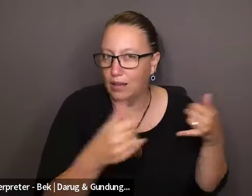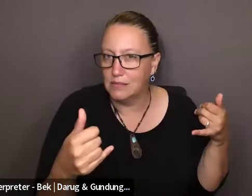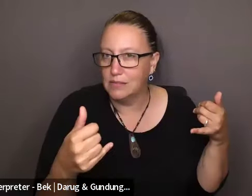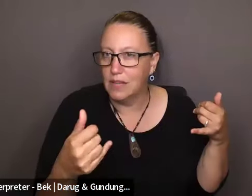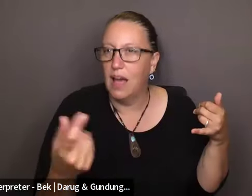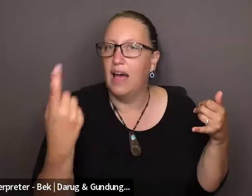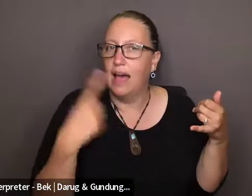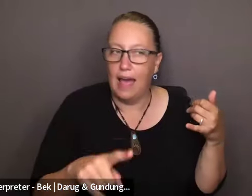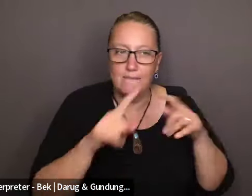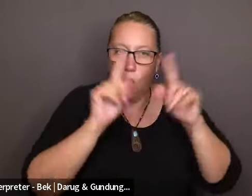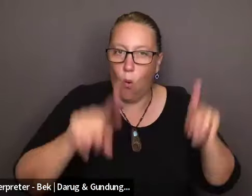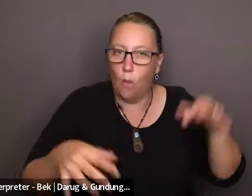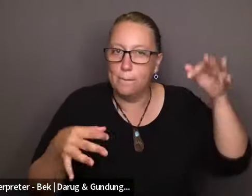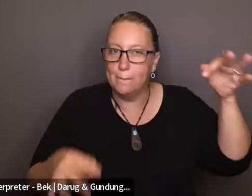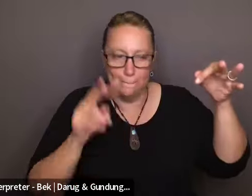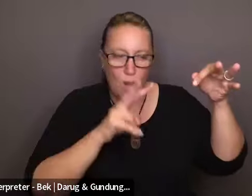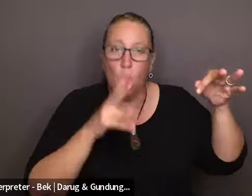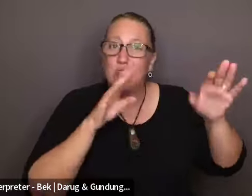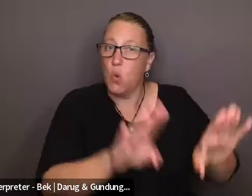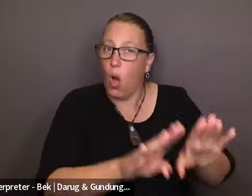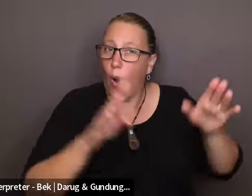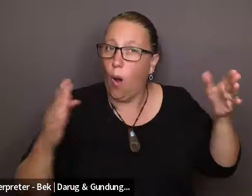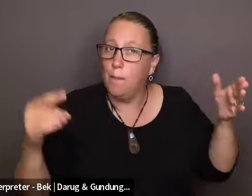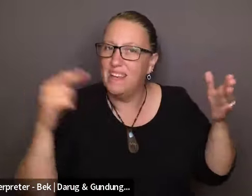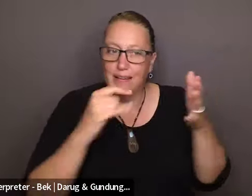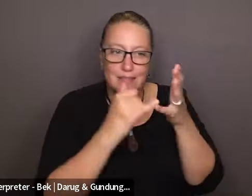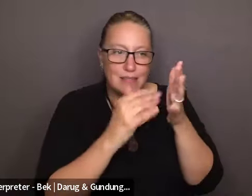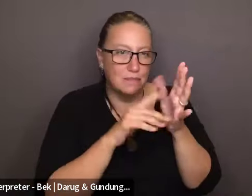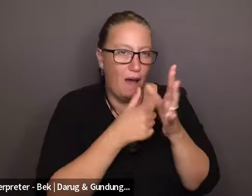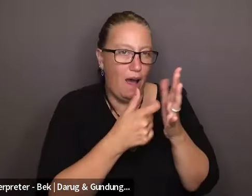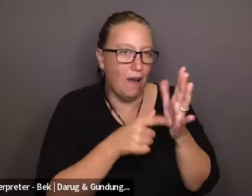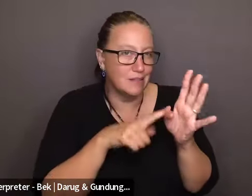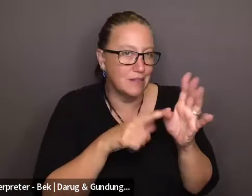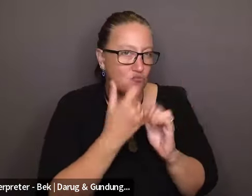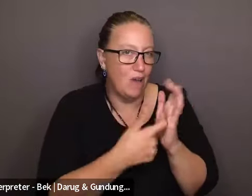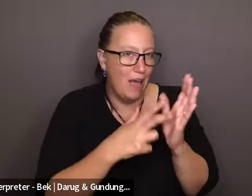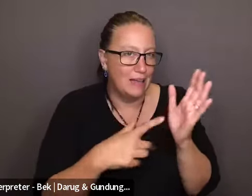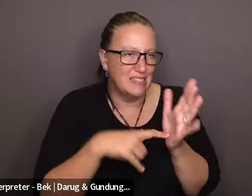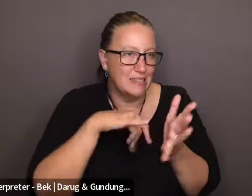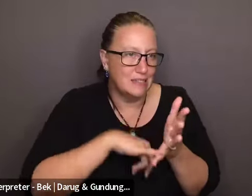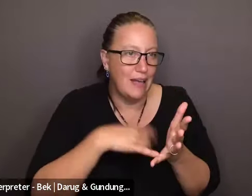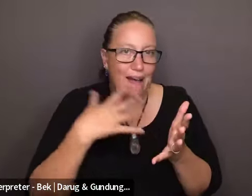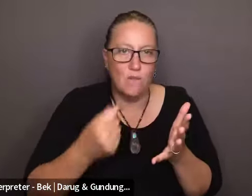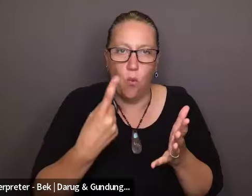the questions are in the detail and so sitting down